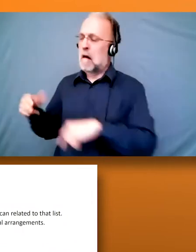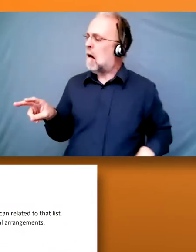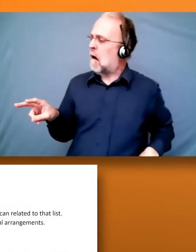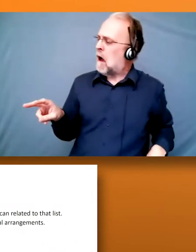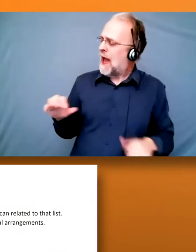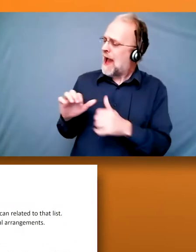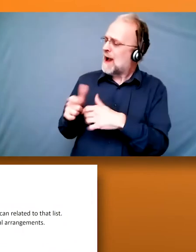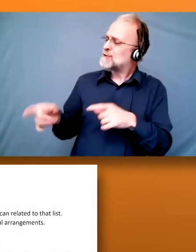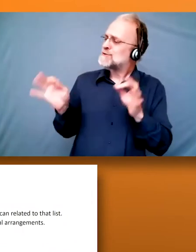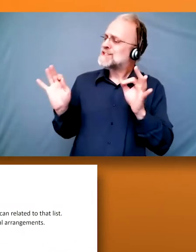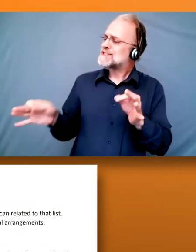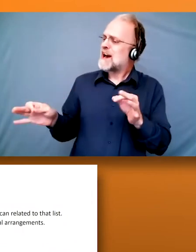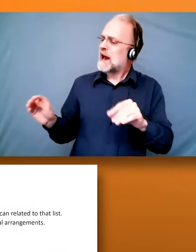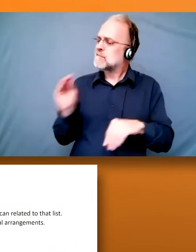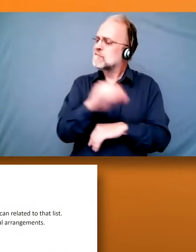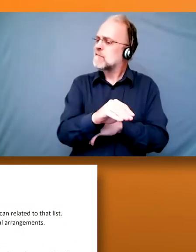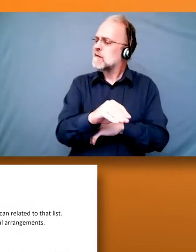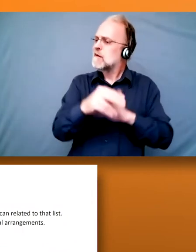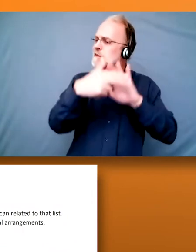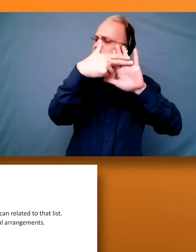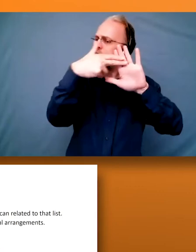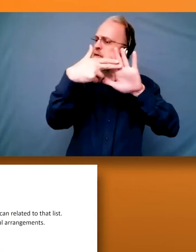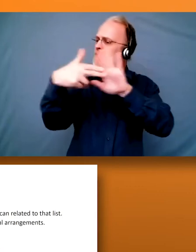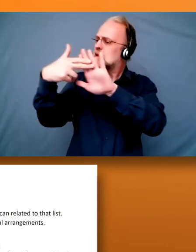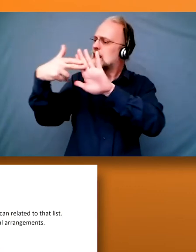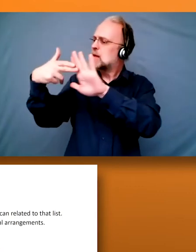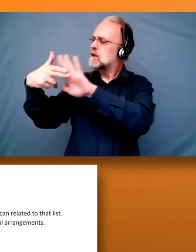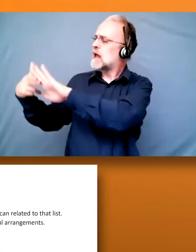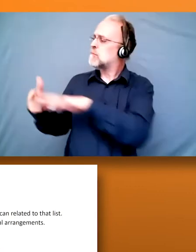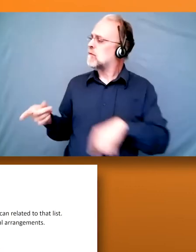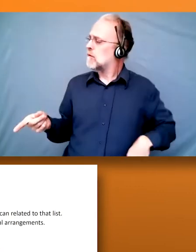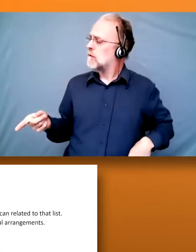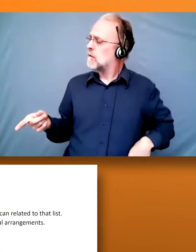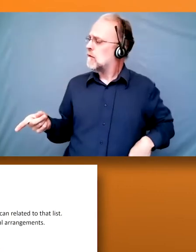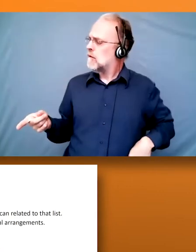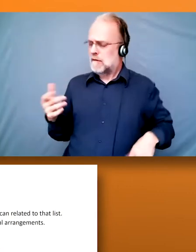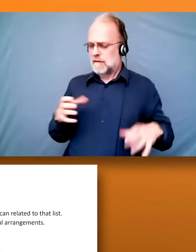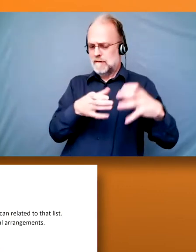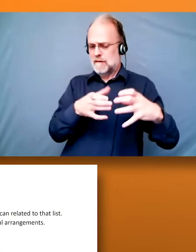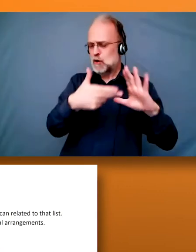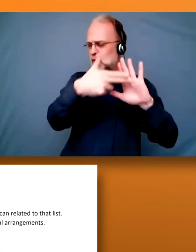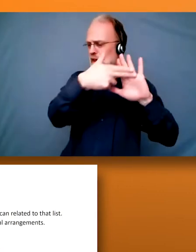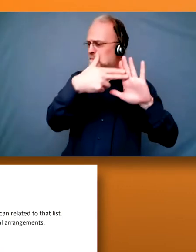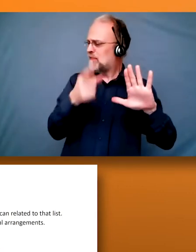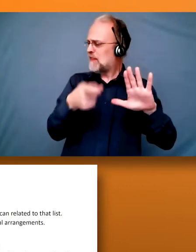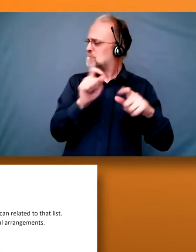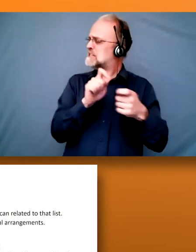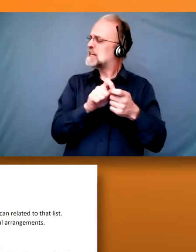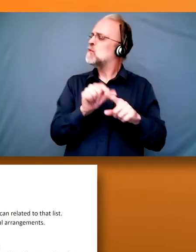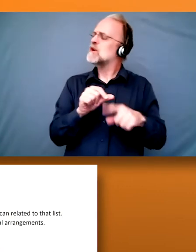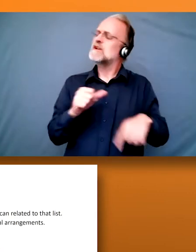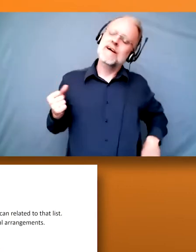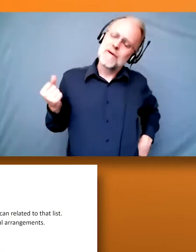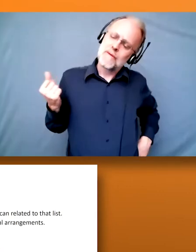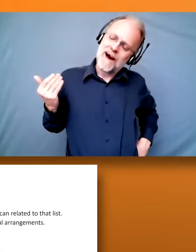"How did you decide what the label of your group would be? "So you have this category here, "why did you label it this particular thing?